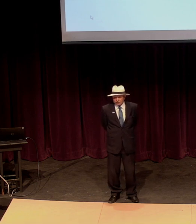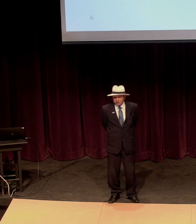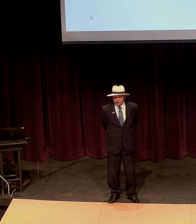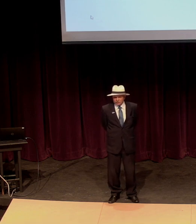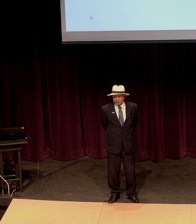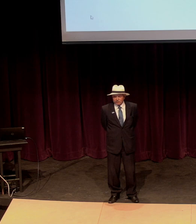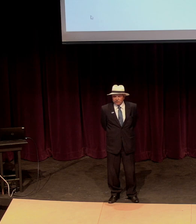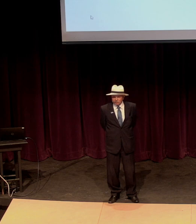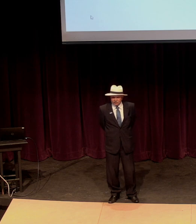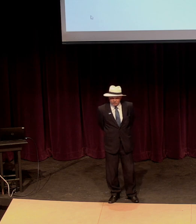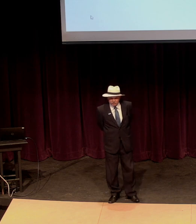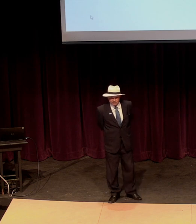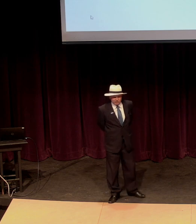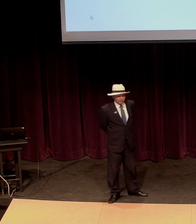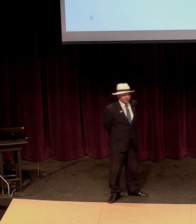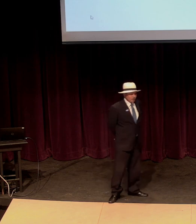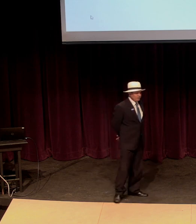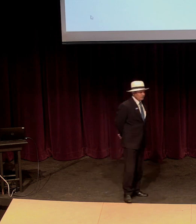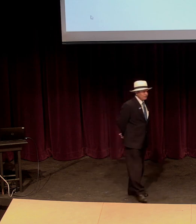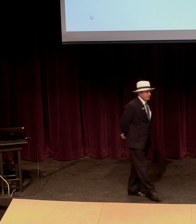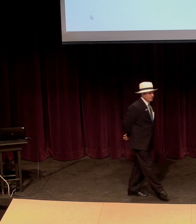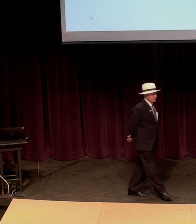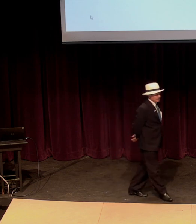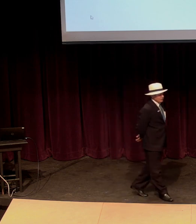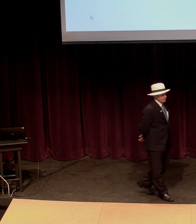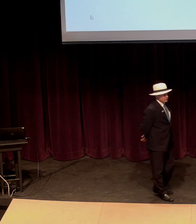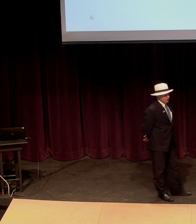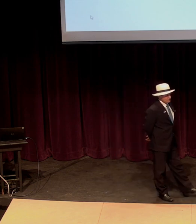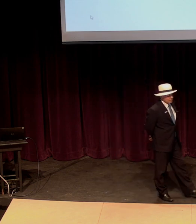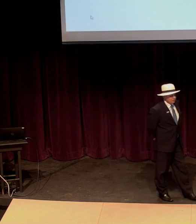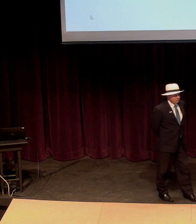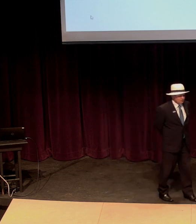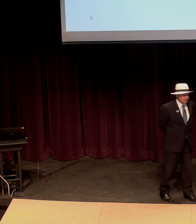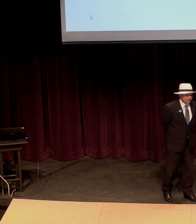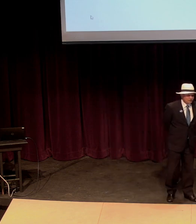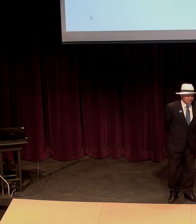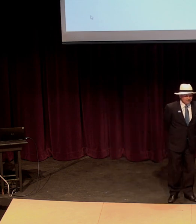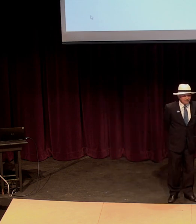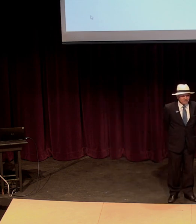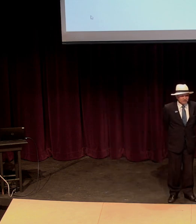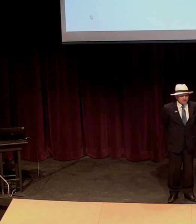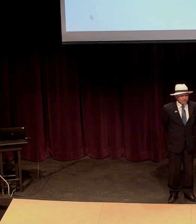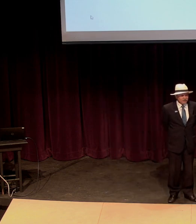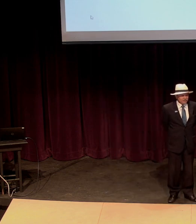I am delighted to be here. I have been here three weeks. It looks like three weeks.